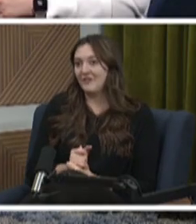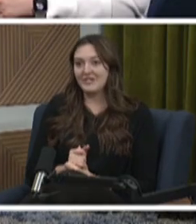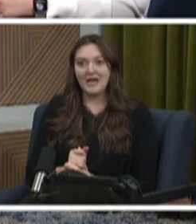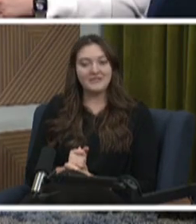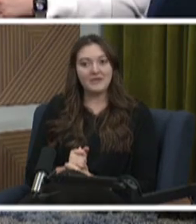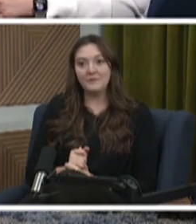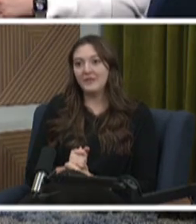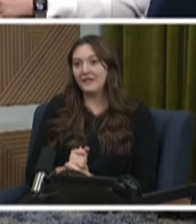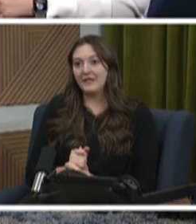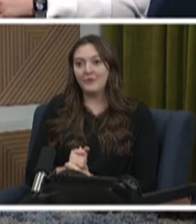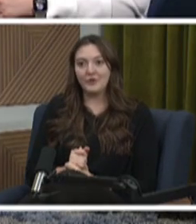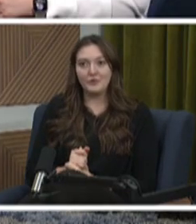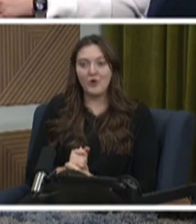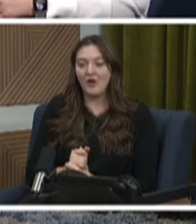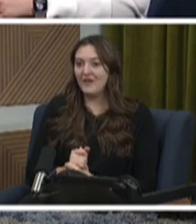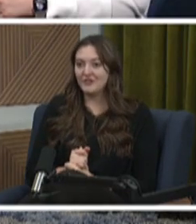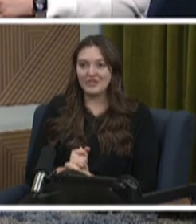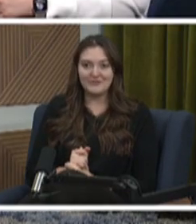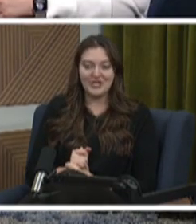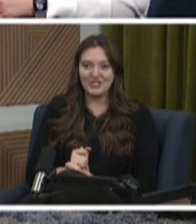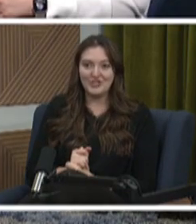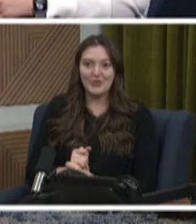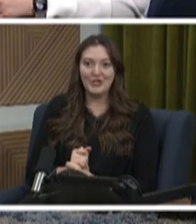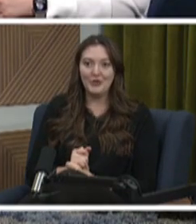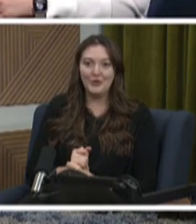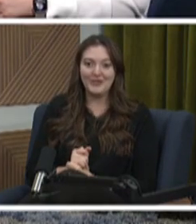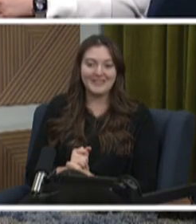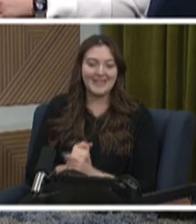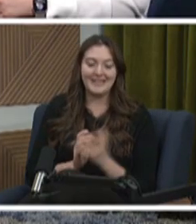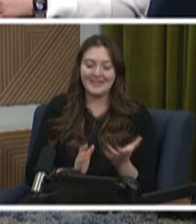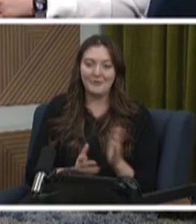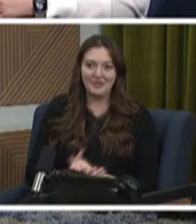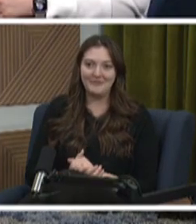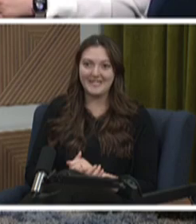But other times they completely were the wrong facial expressions to include with the sign that they were using.